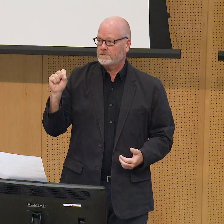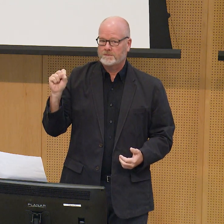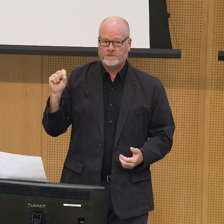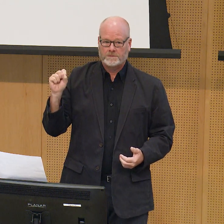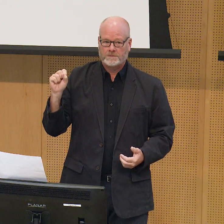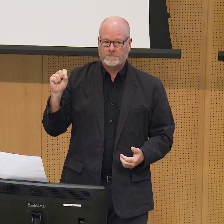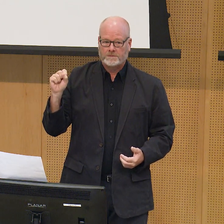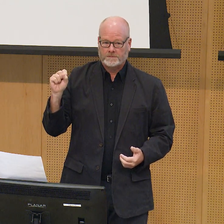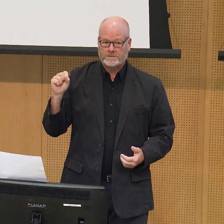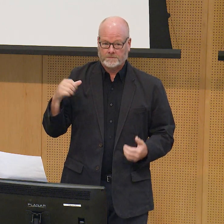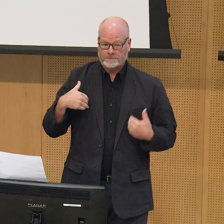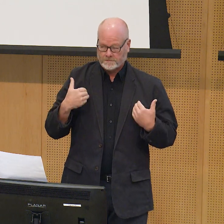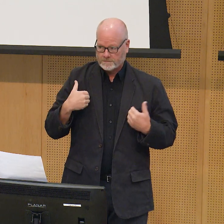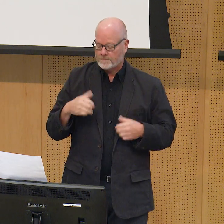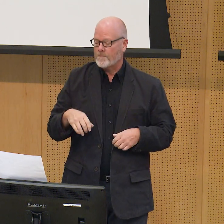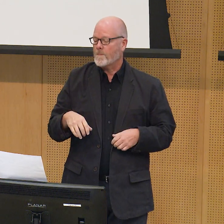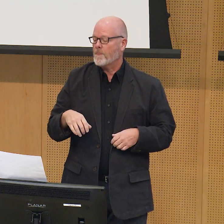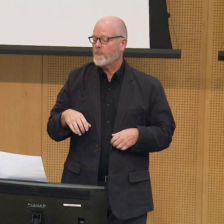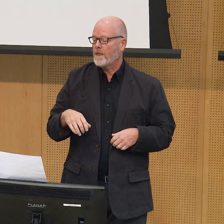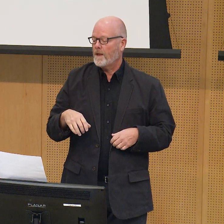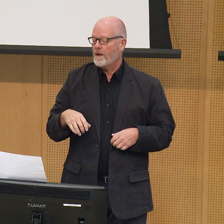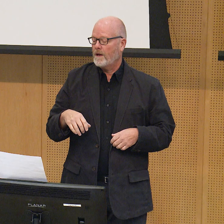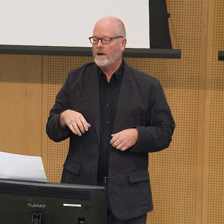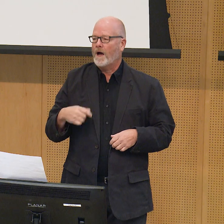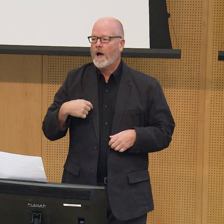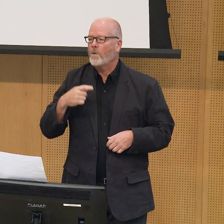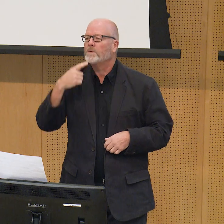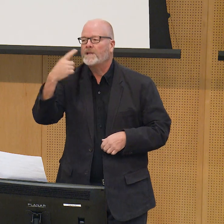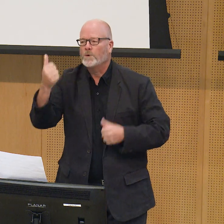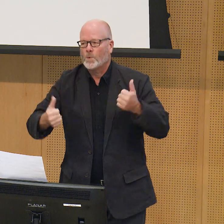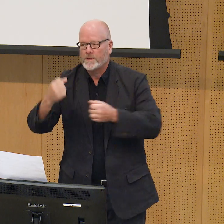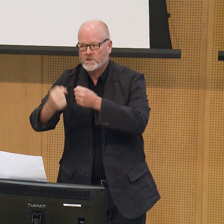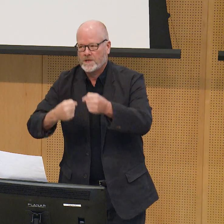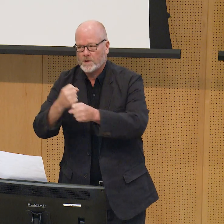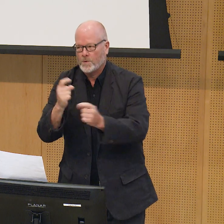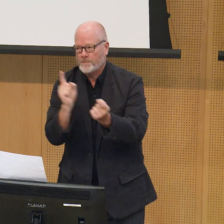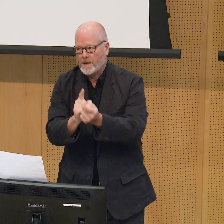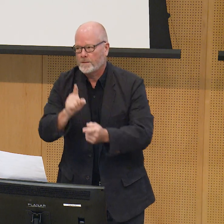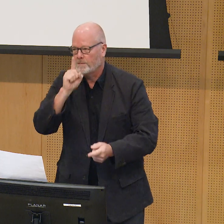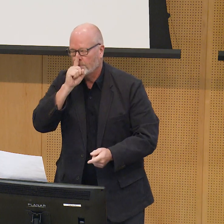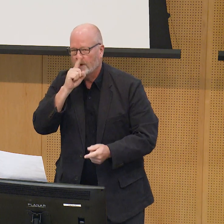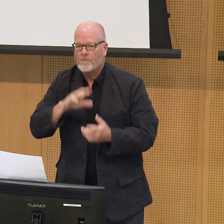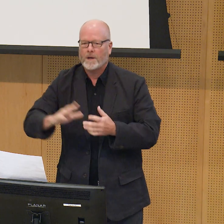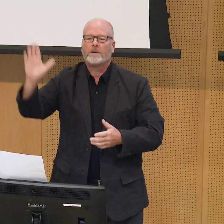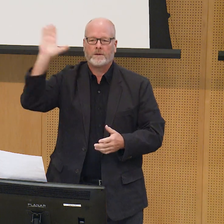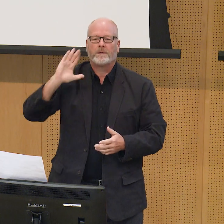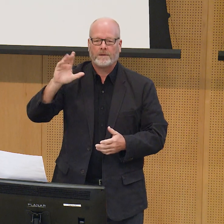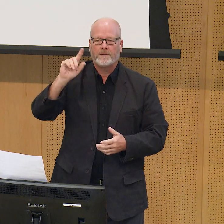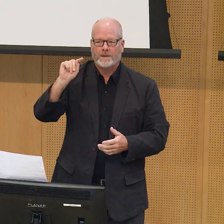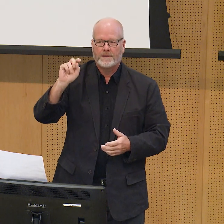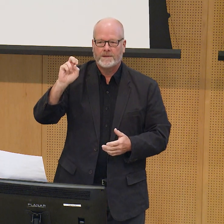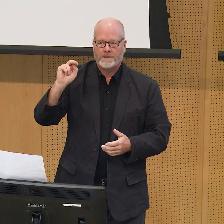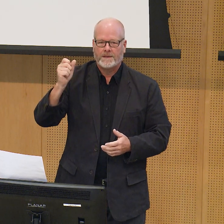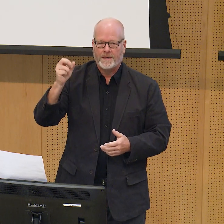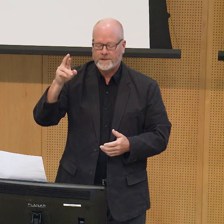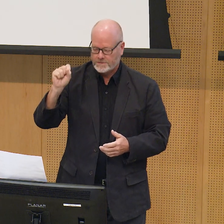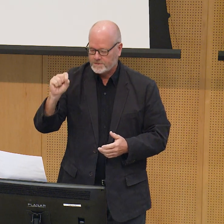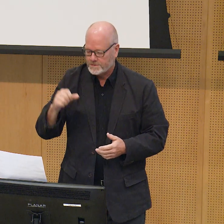When we were teenagers is when we met and I'm not going to tell you the exact year, but it was when we were teenagers.